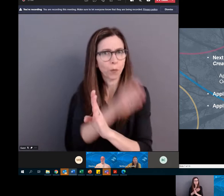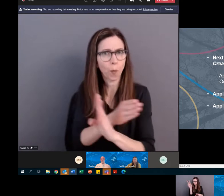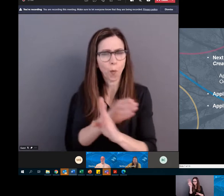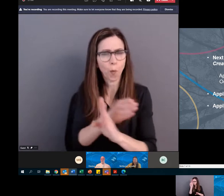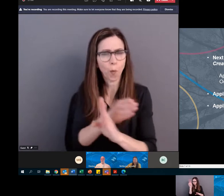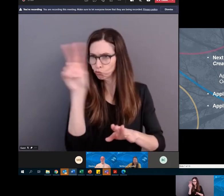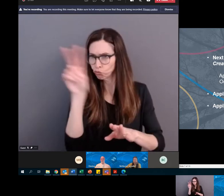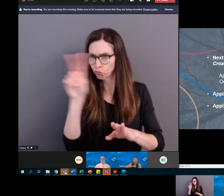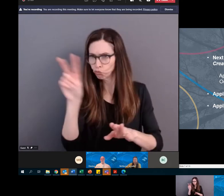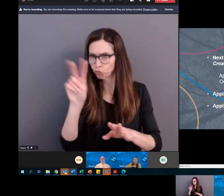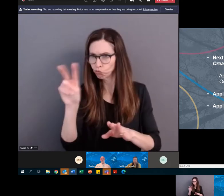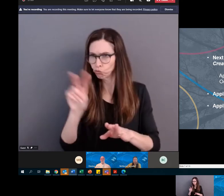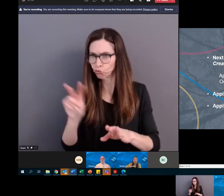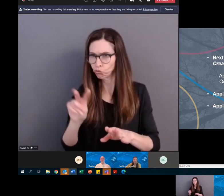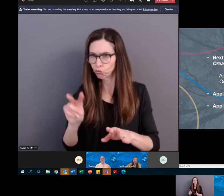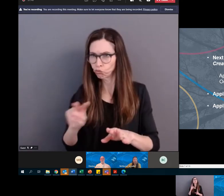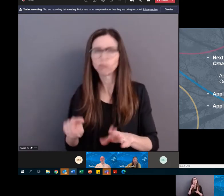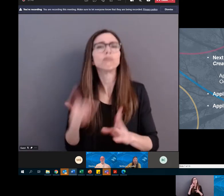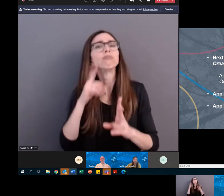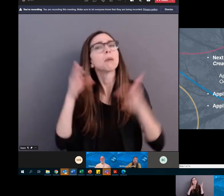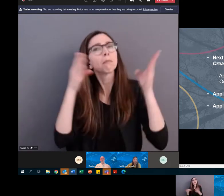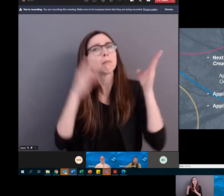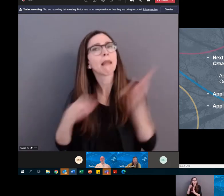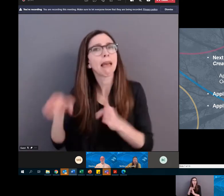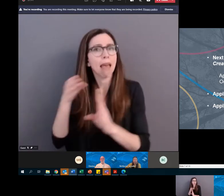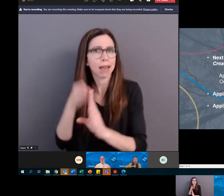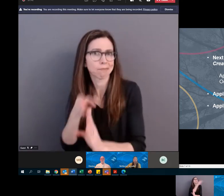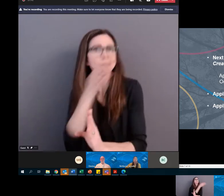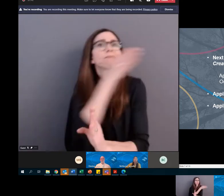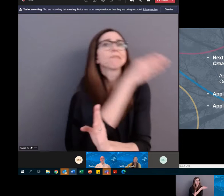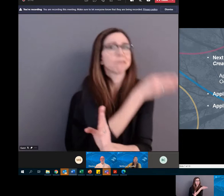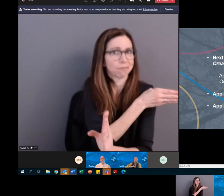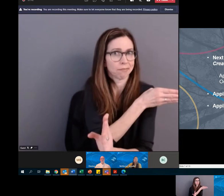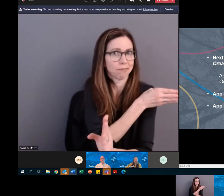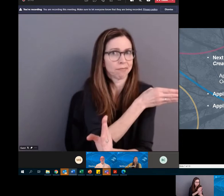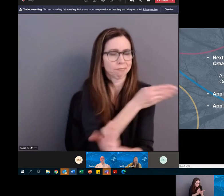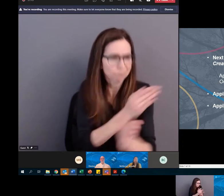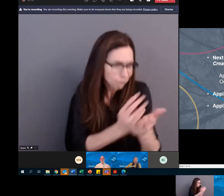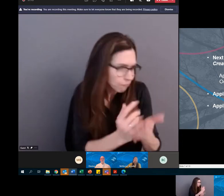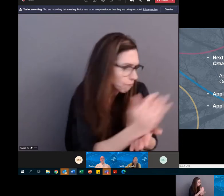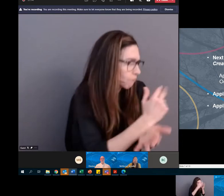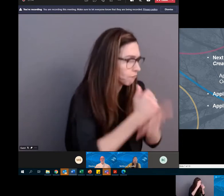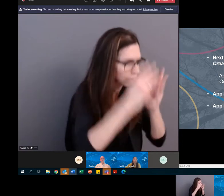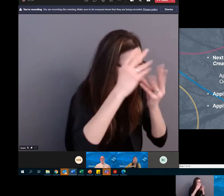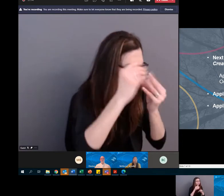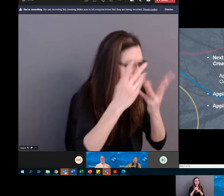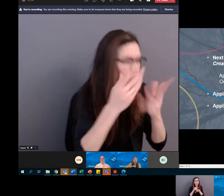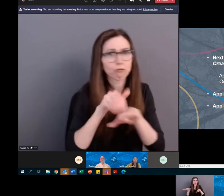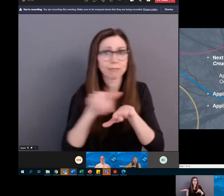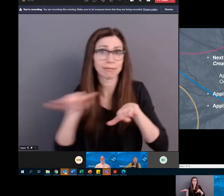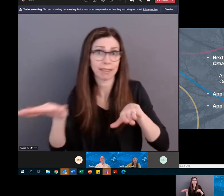gathering those materials well in advance. If you don't think your